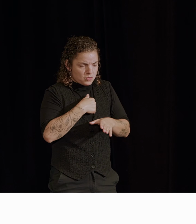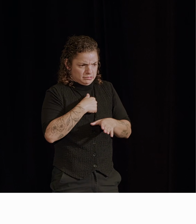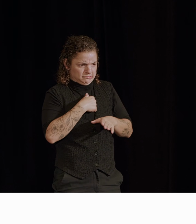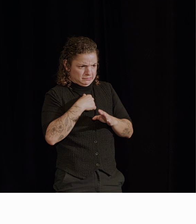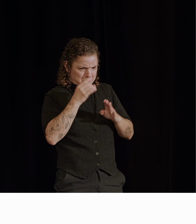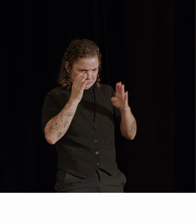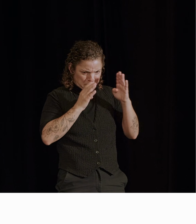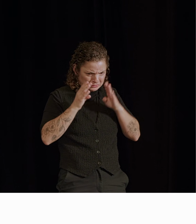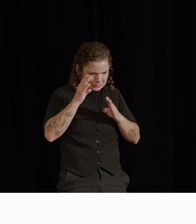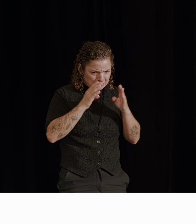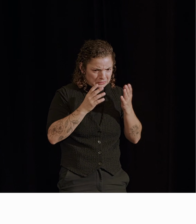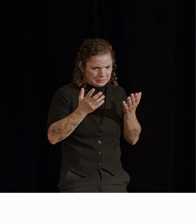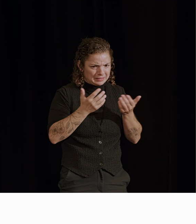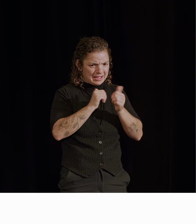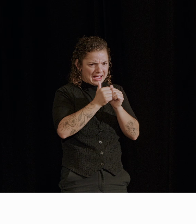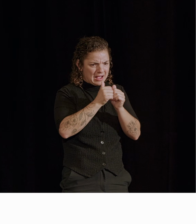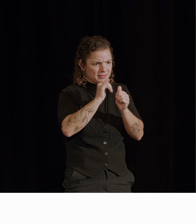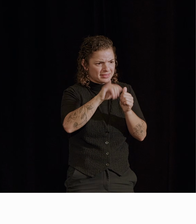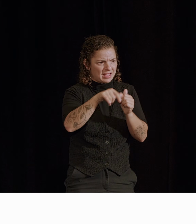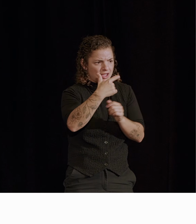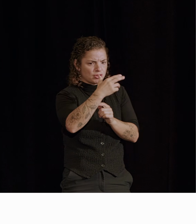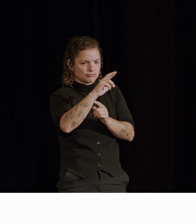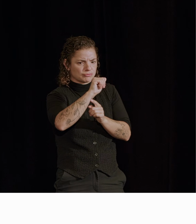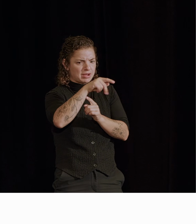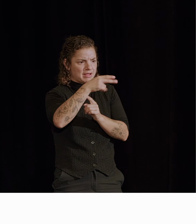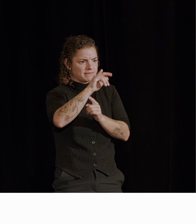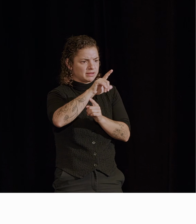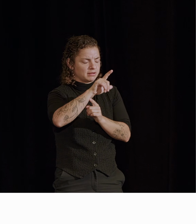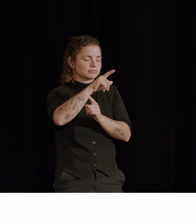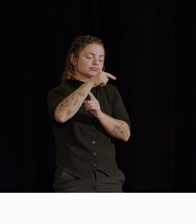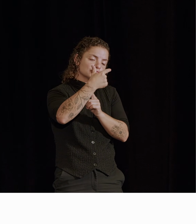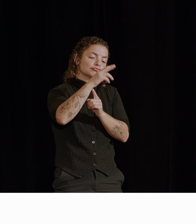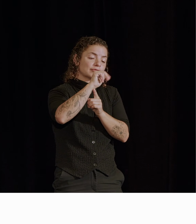that we'd be moving to another interface that would leave Mom behind.